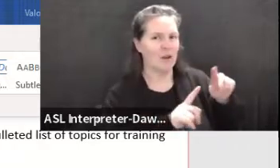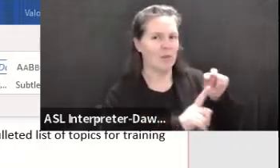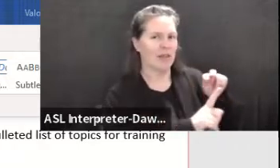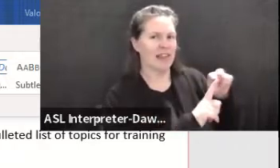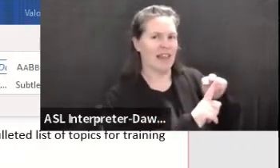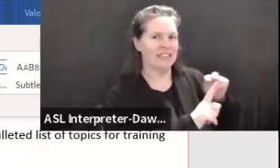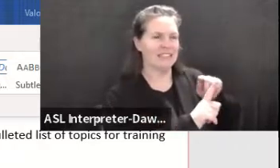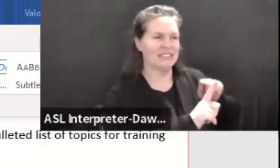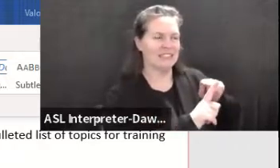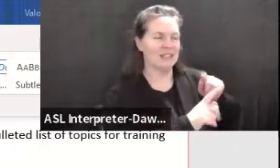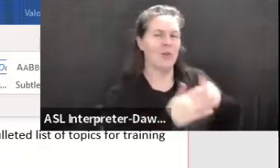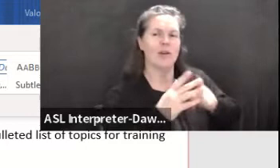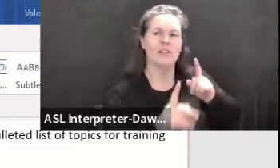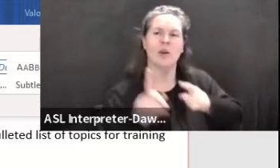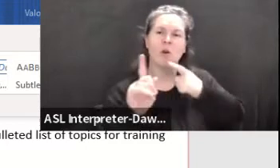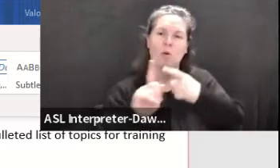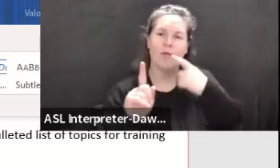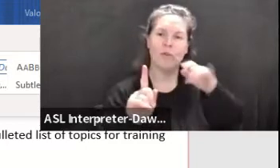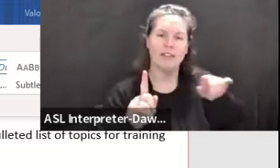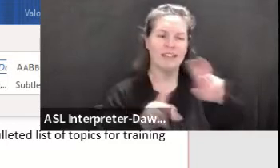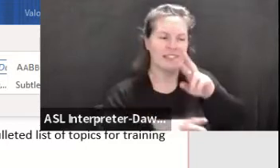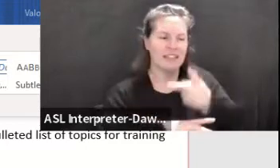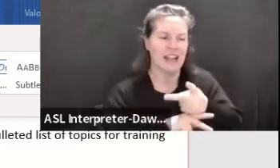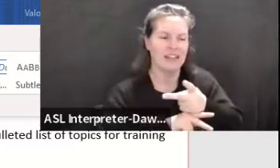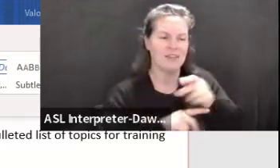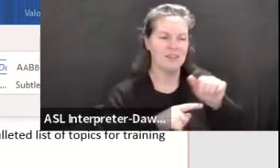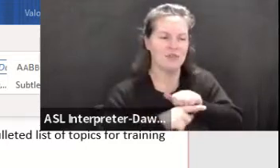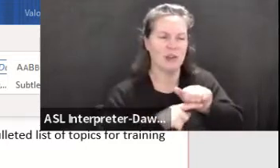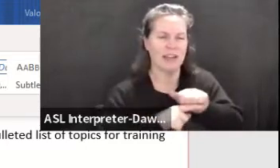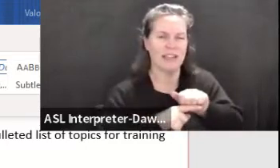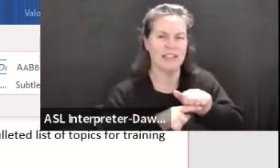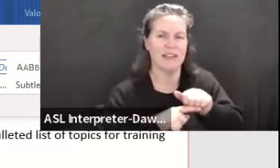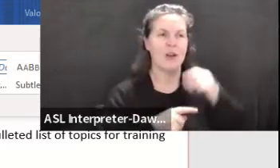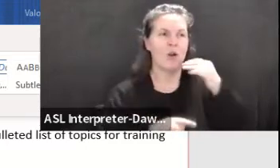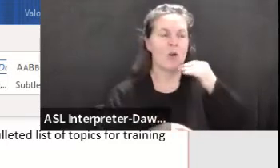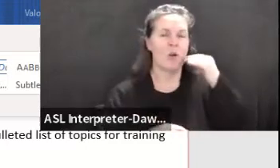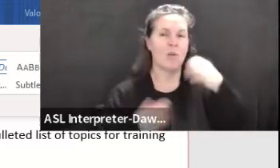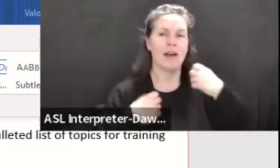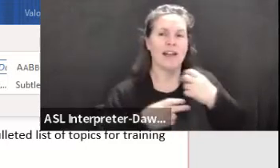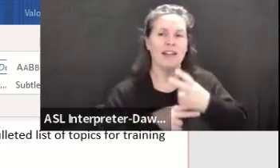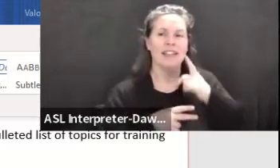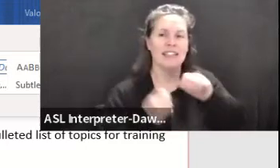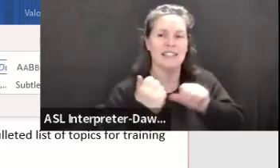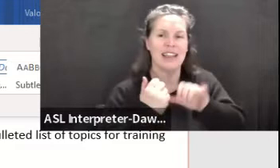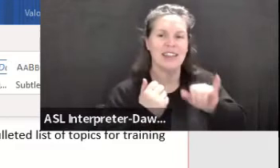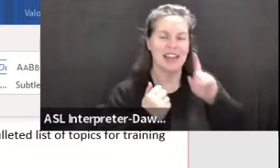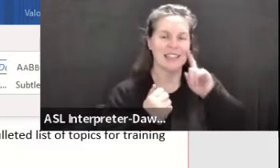what could be the goal of this kind of training for home healthcare aids, which is our primary audience for our training programs.